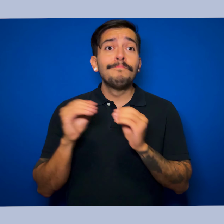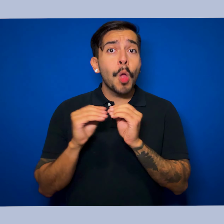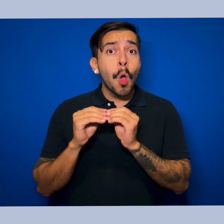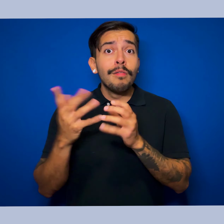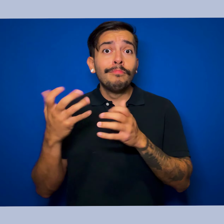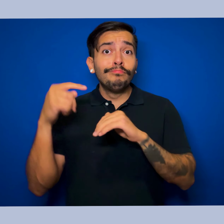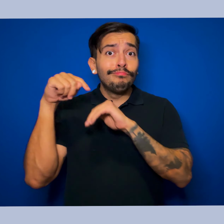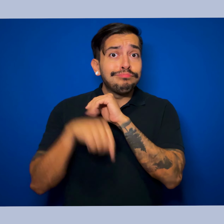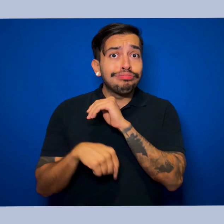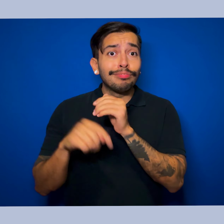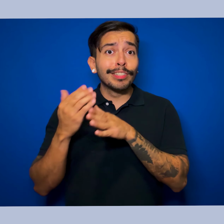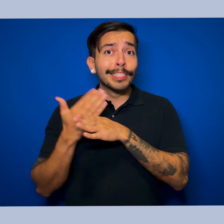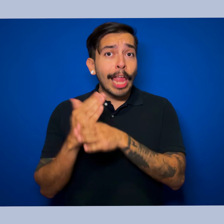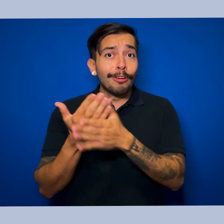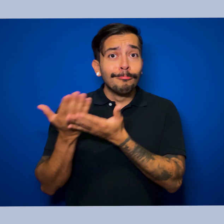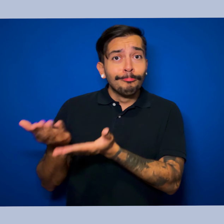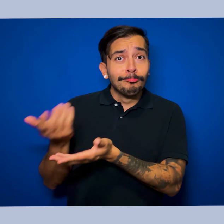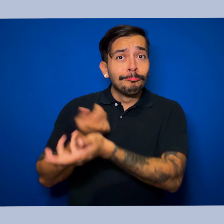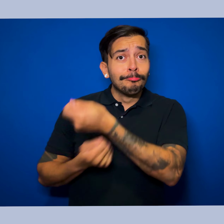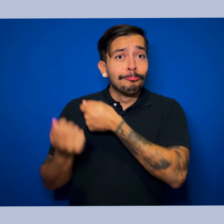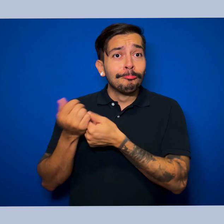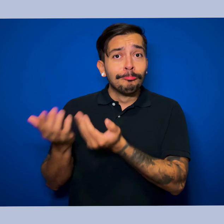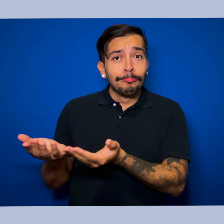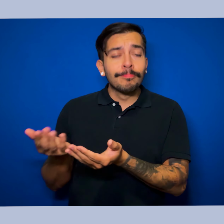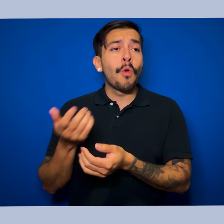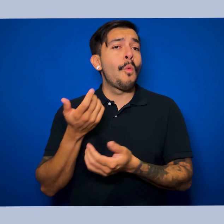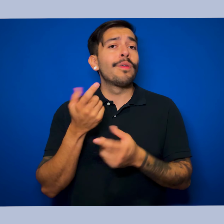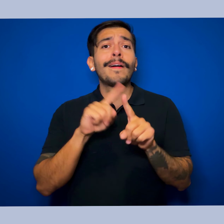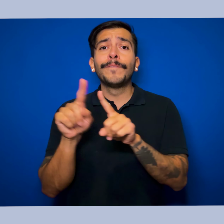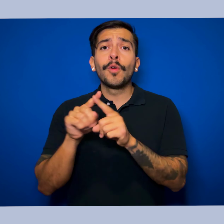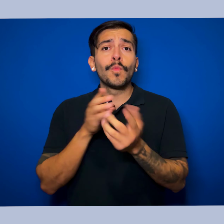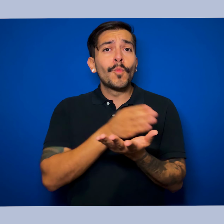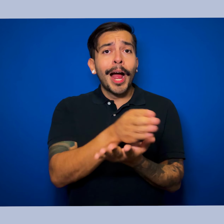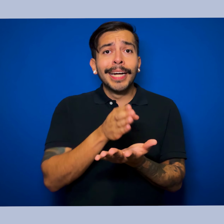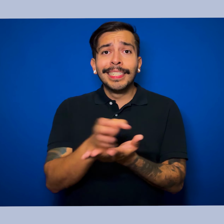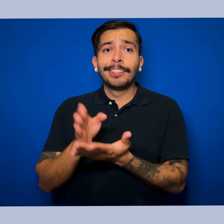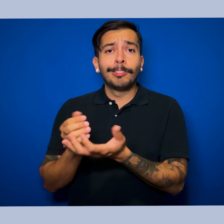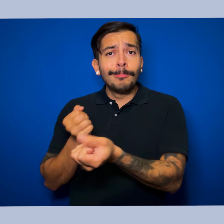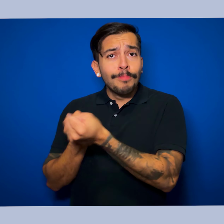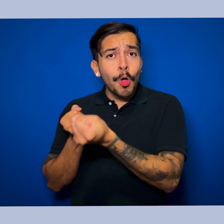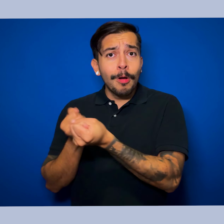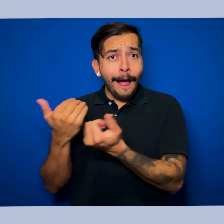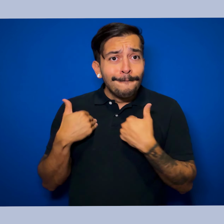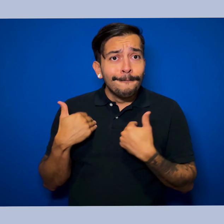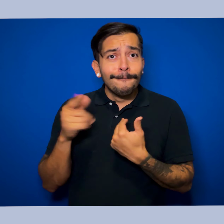If there's anything more they want to share with you about it or if there's any way they want you to support them,